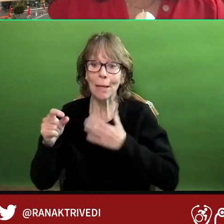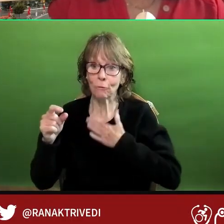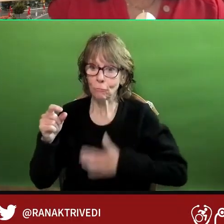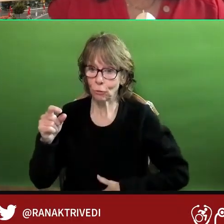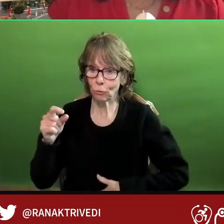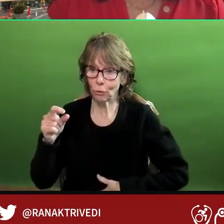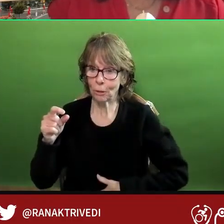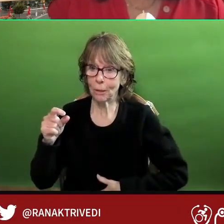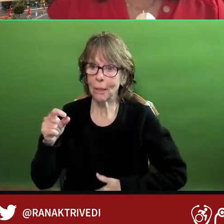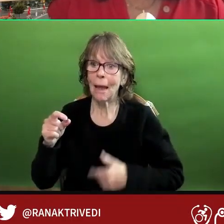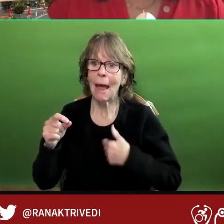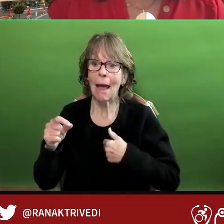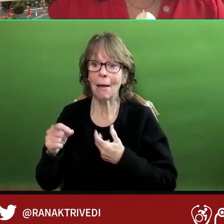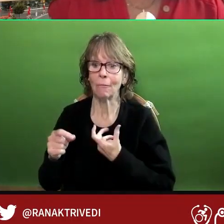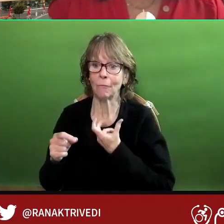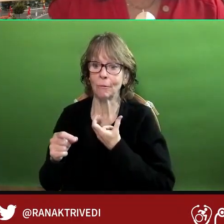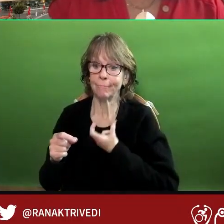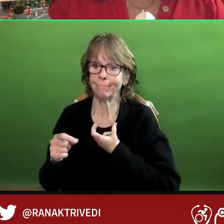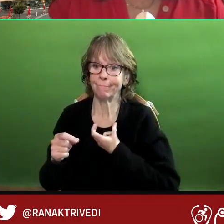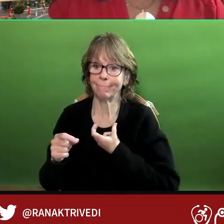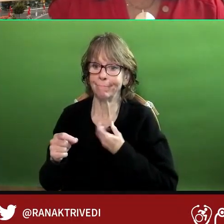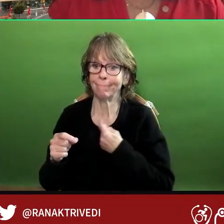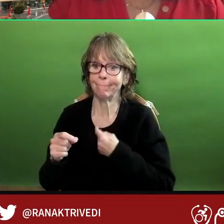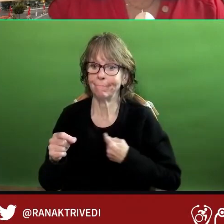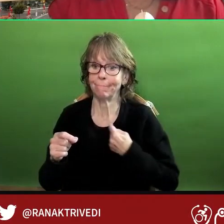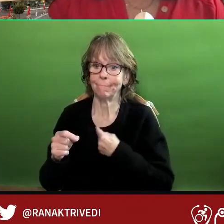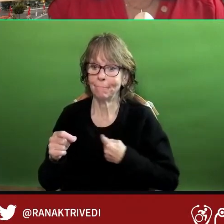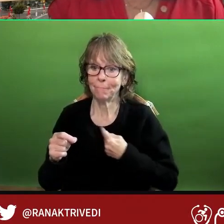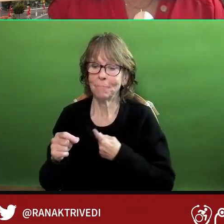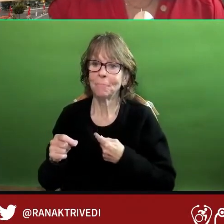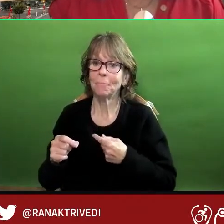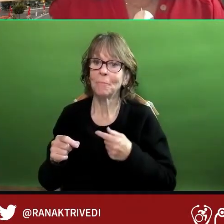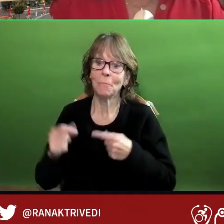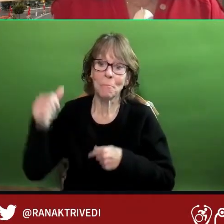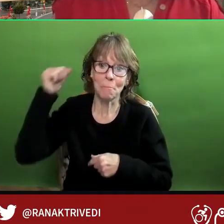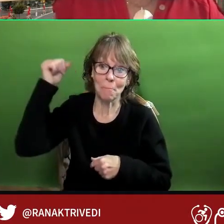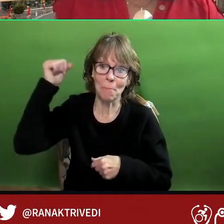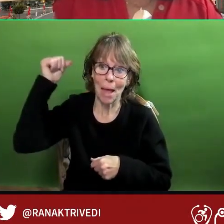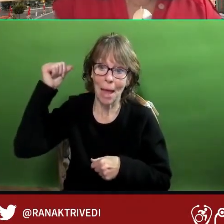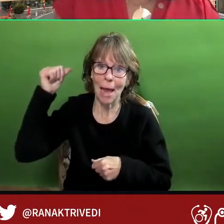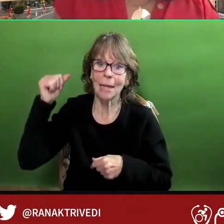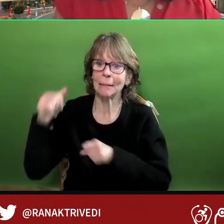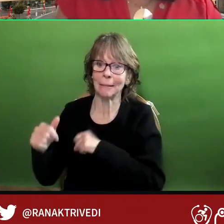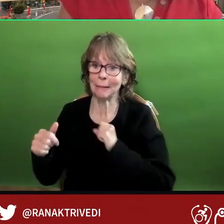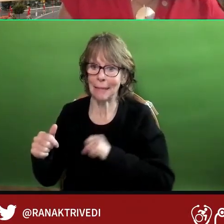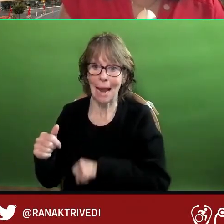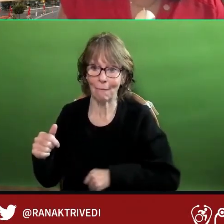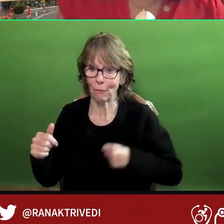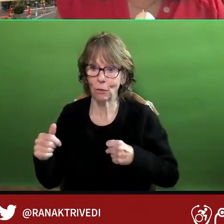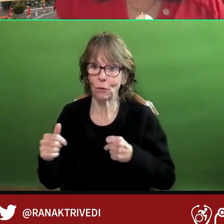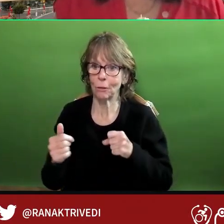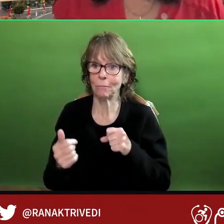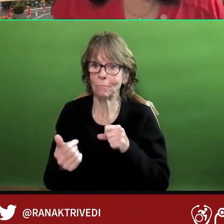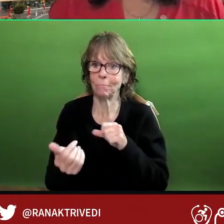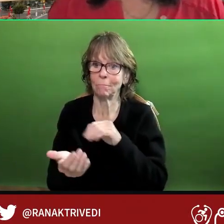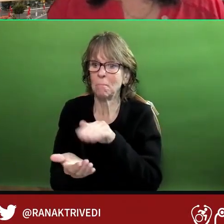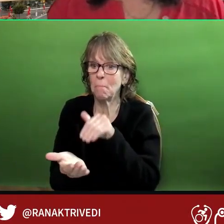jewelry and my background is Stanford Medicine's background. It is such a great honor and privilege